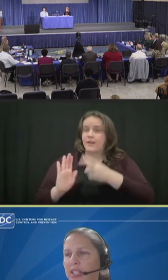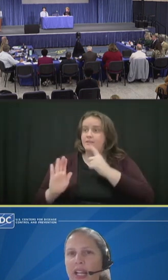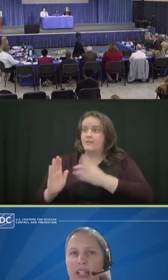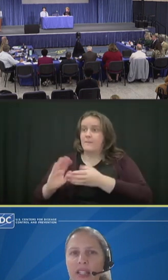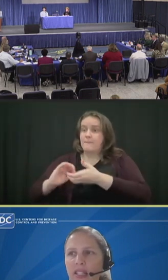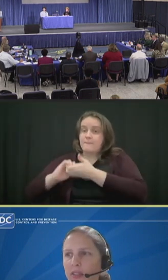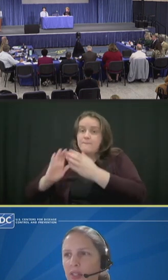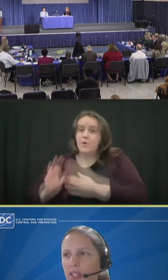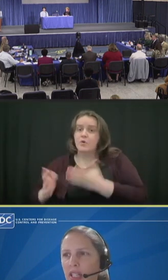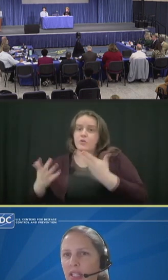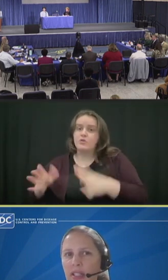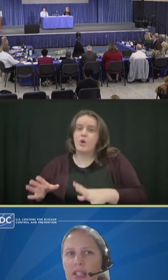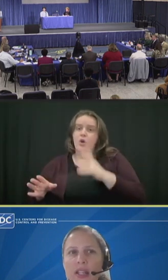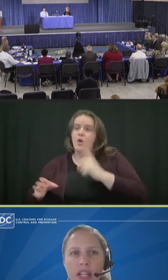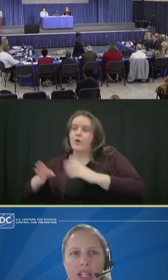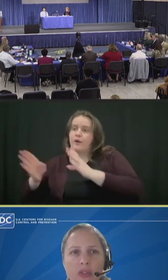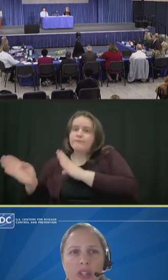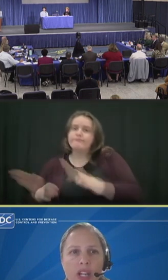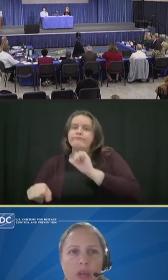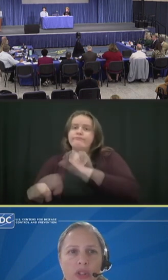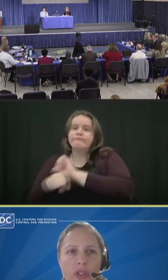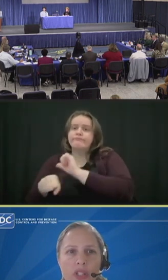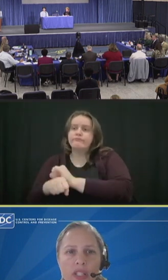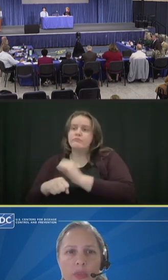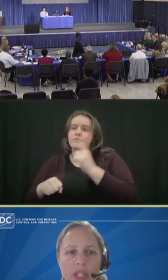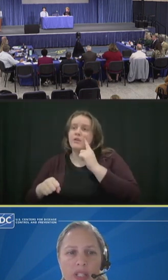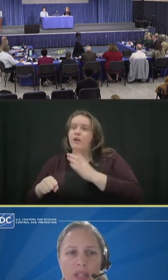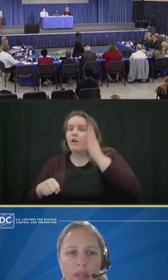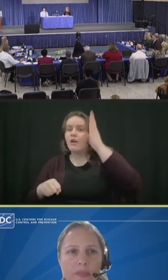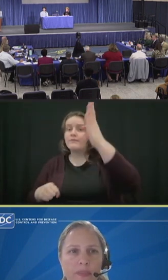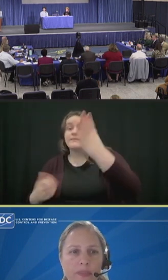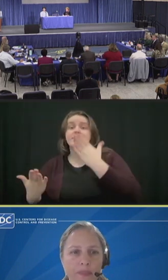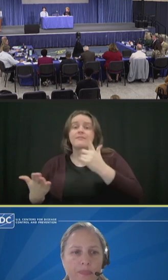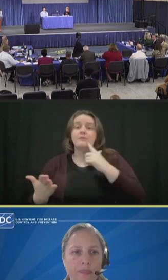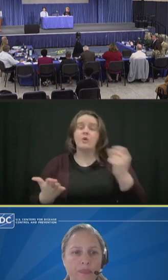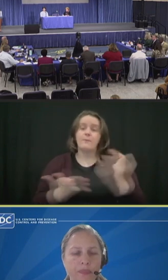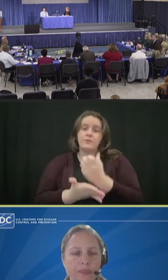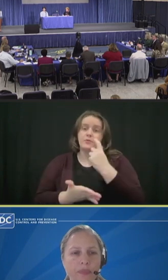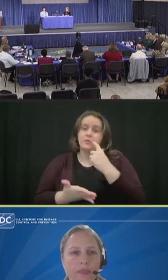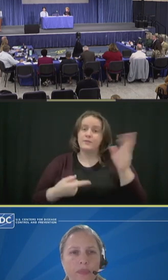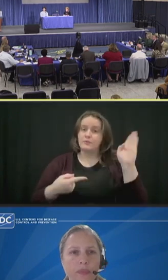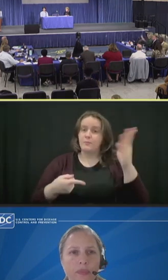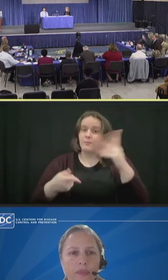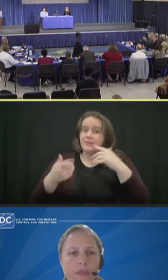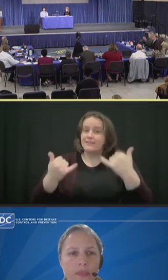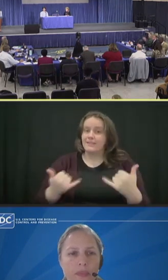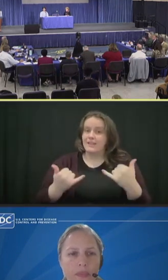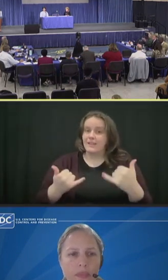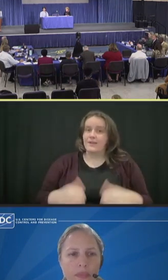guidelines in different settings. Thank you for the opportunity to speak today. Robert Hopkins: Thank you, Dr. Nyendak. Our